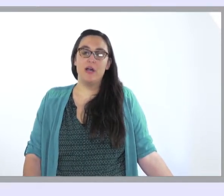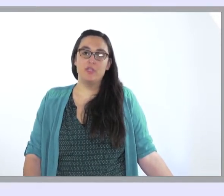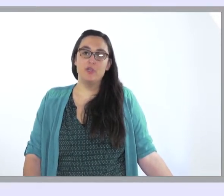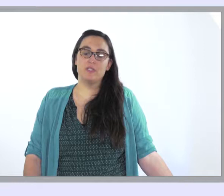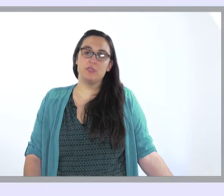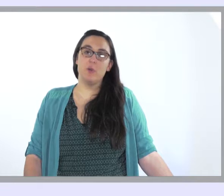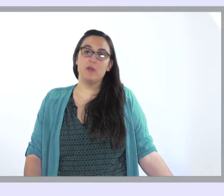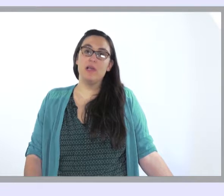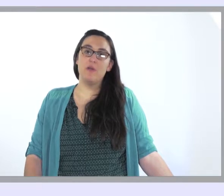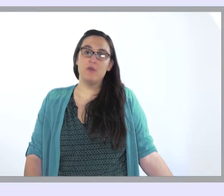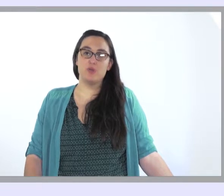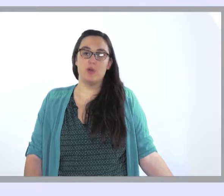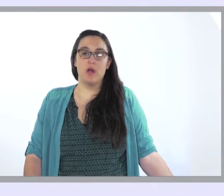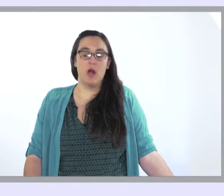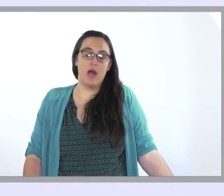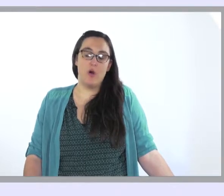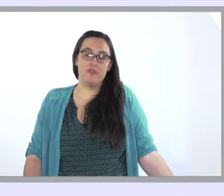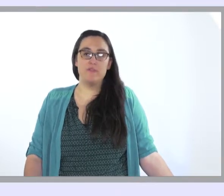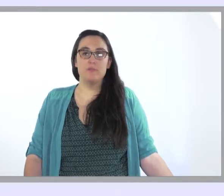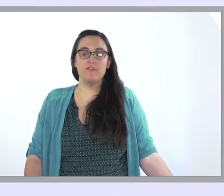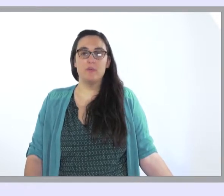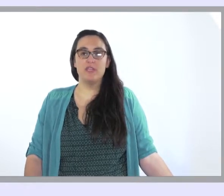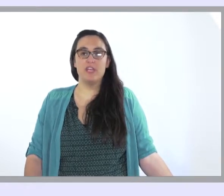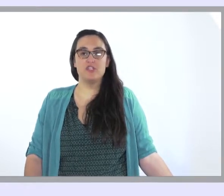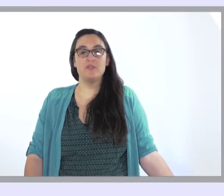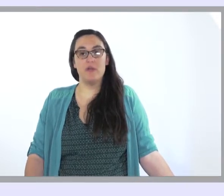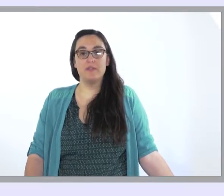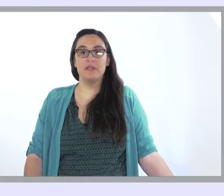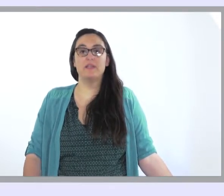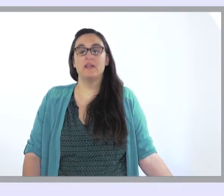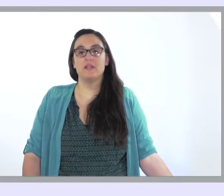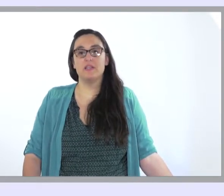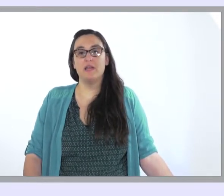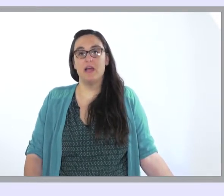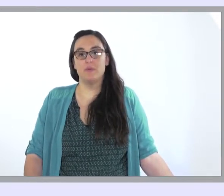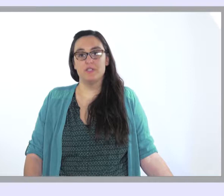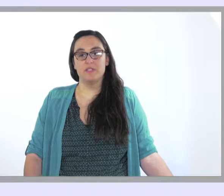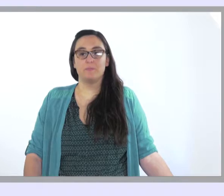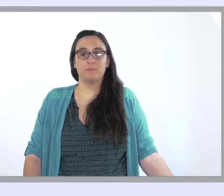that use spoken language or other forms of communication rather than sign languages.